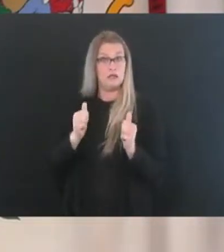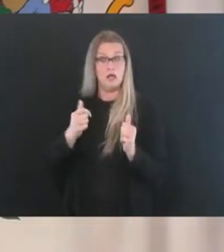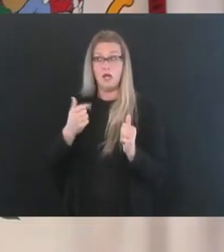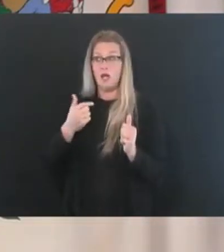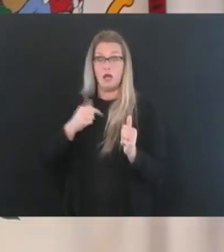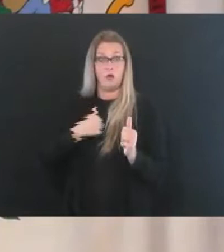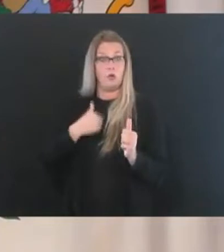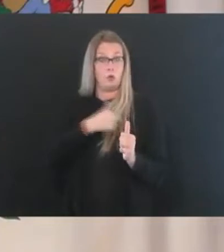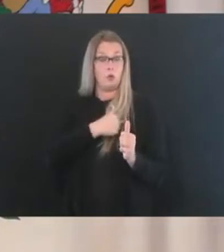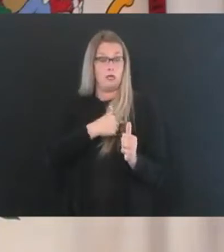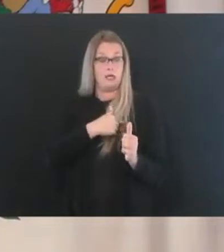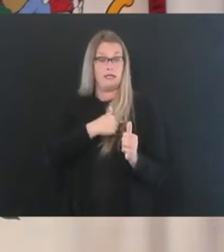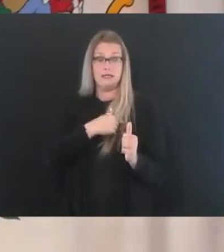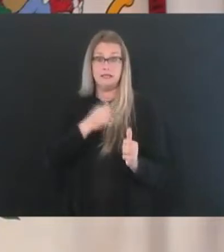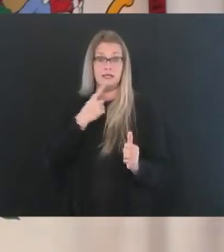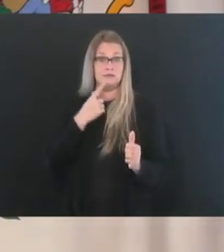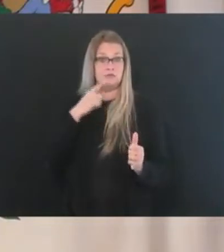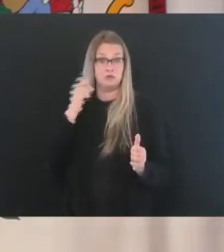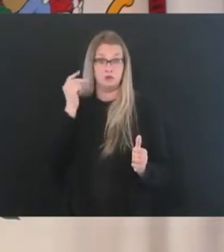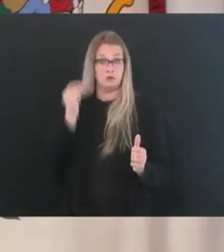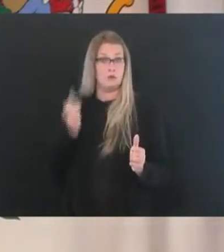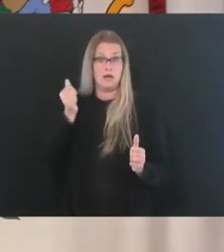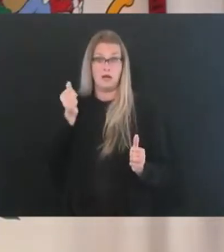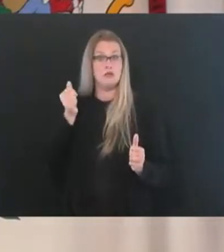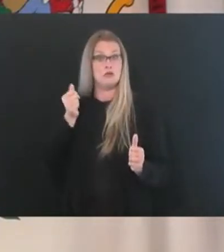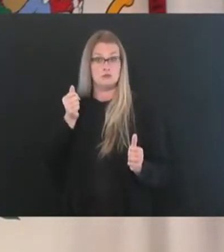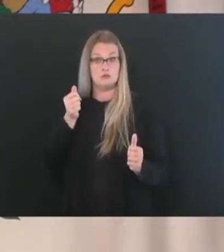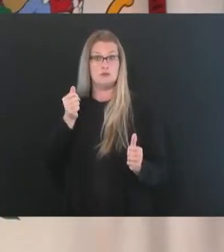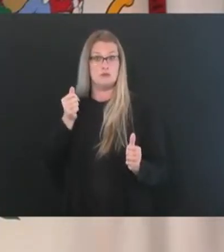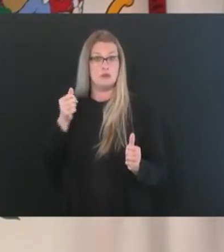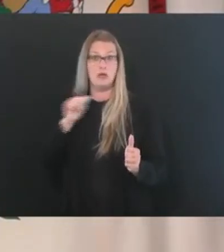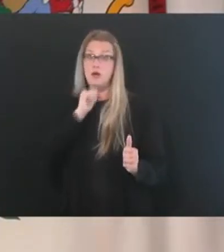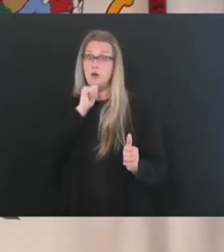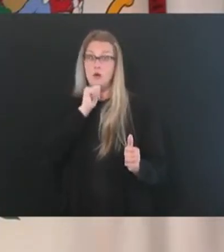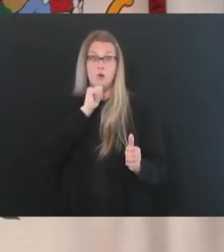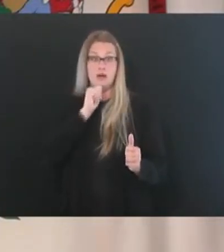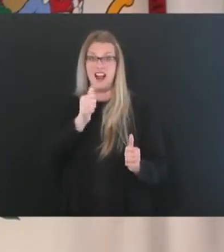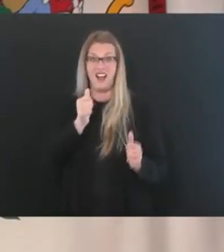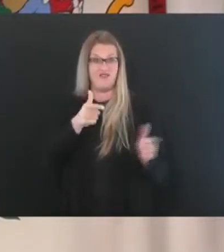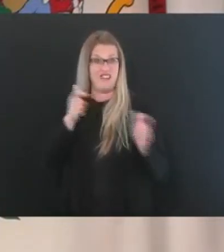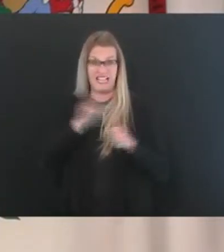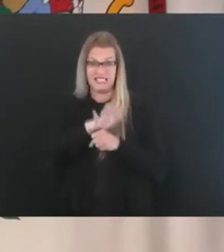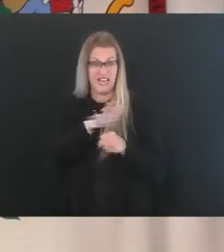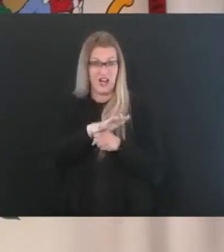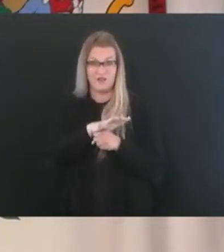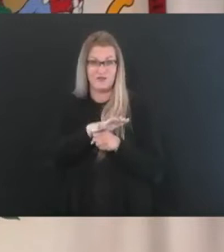NOW, SO FROM THE STANDPOINT OF WORKFORCE, WHAT WE DID RIGHT OFF